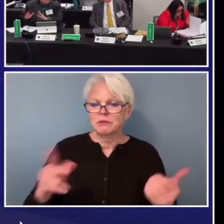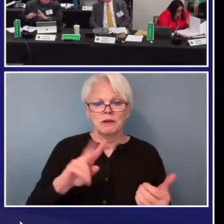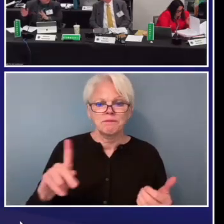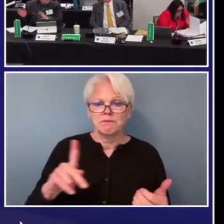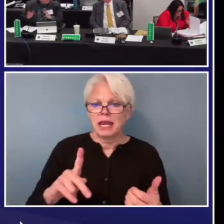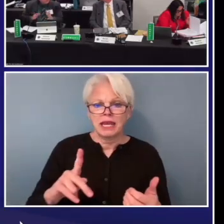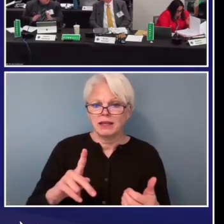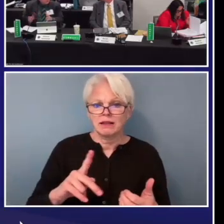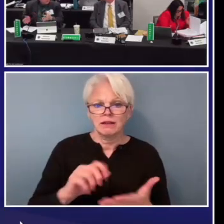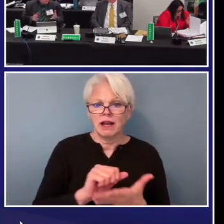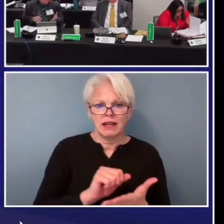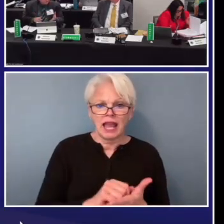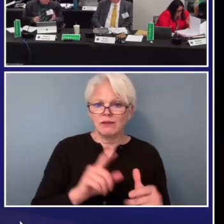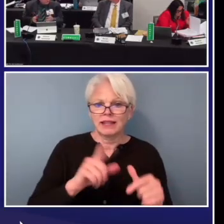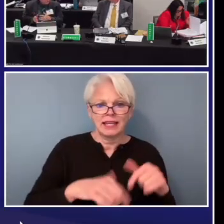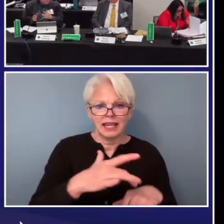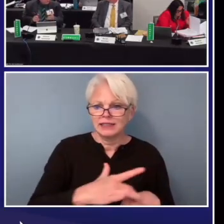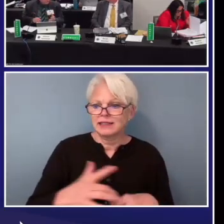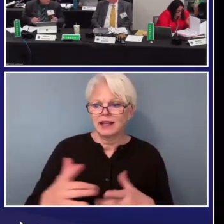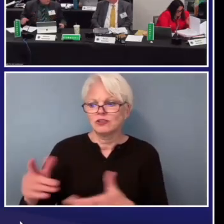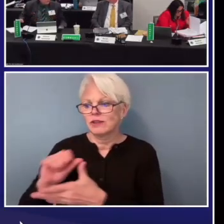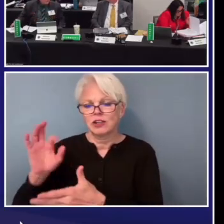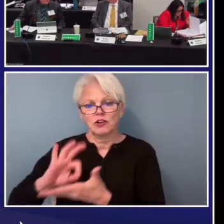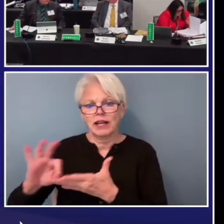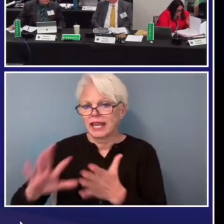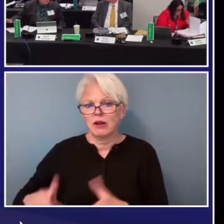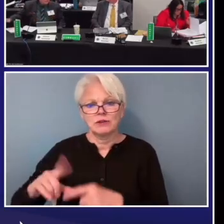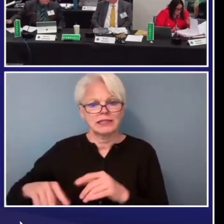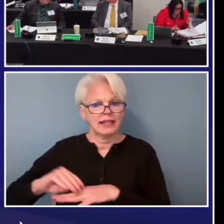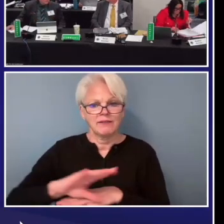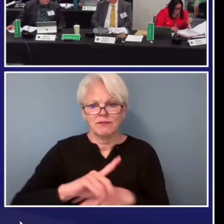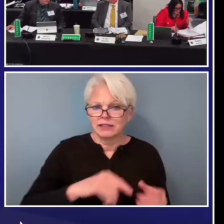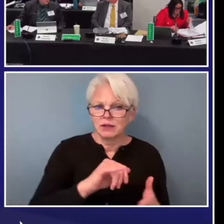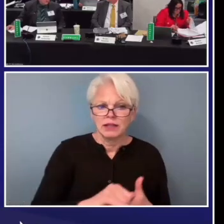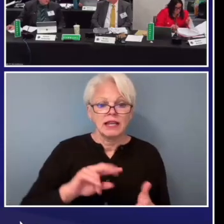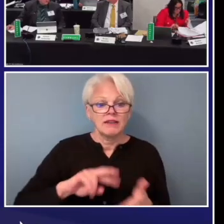Their accountants don't look at it and give vice. If we mean that and the professional association side of things.